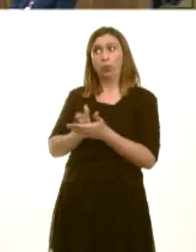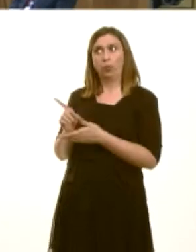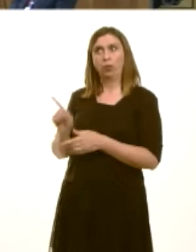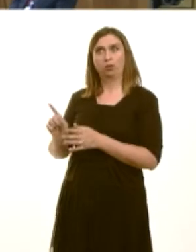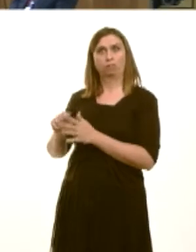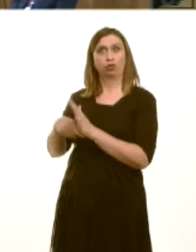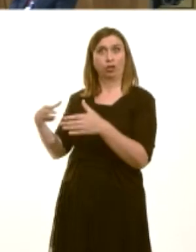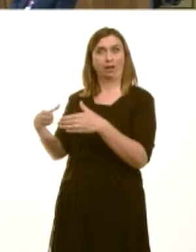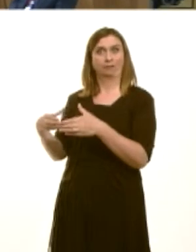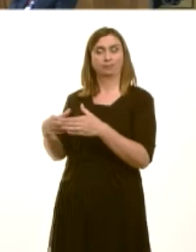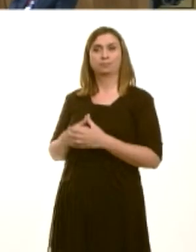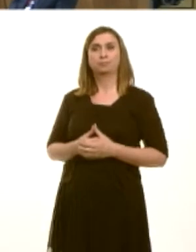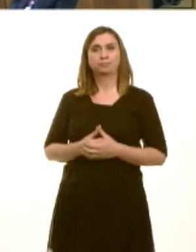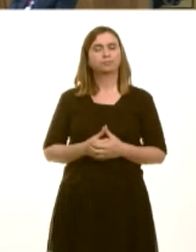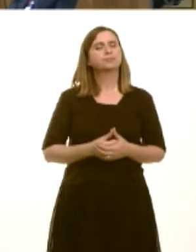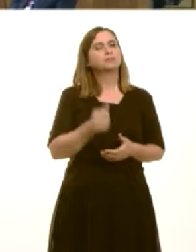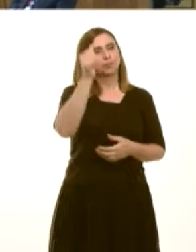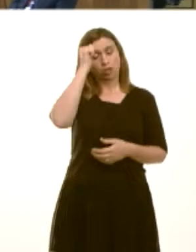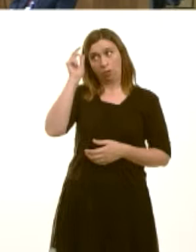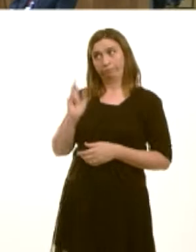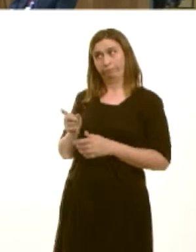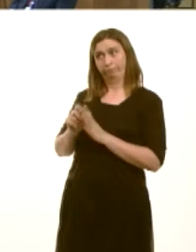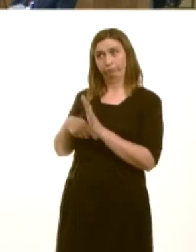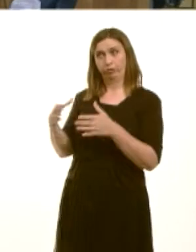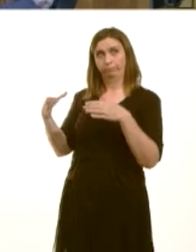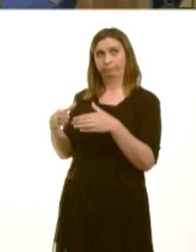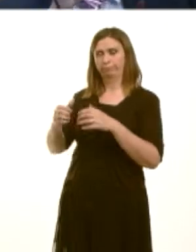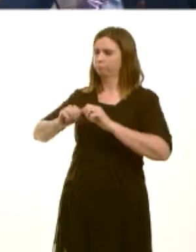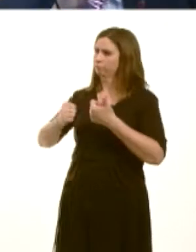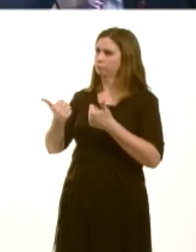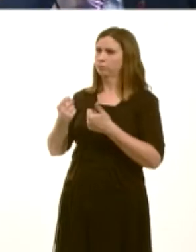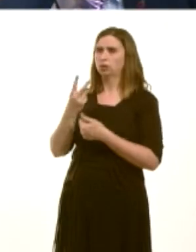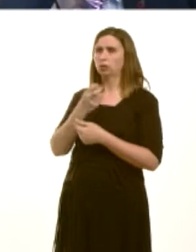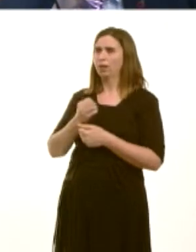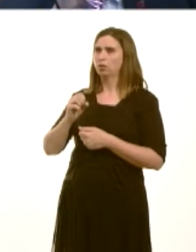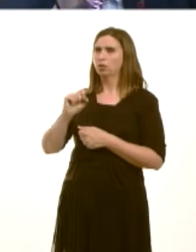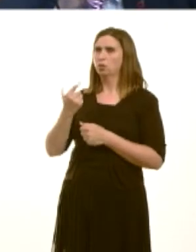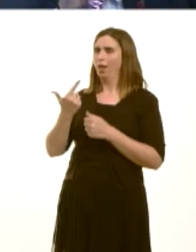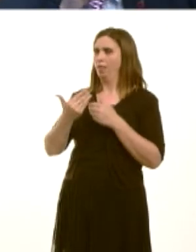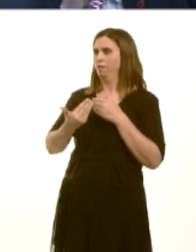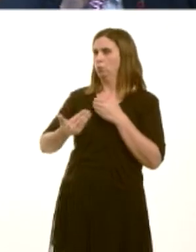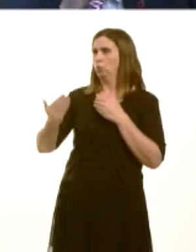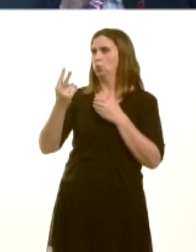Carwyn Jones: Yes, we know this is an important scheme. From April 2012 to March 2015, over